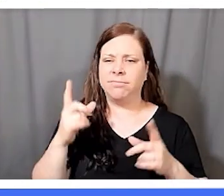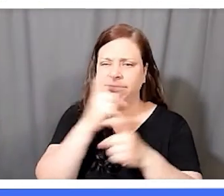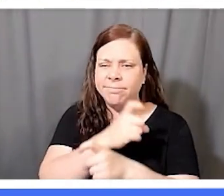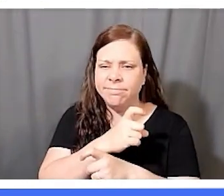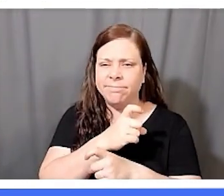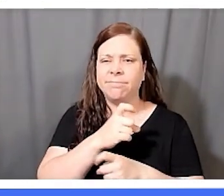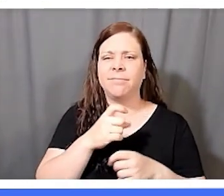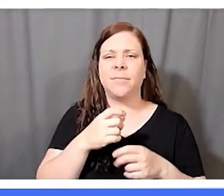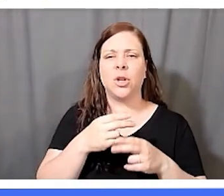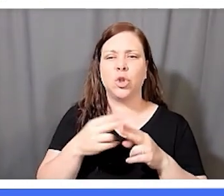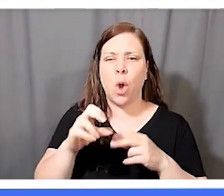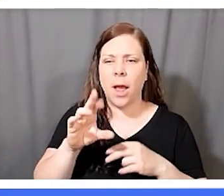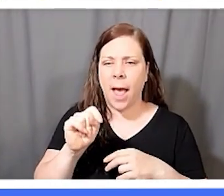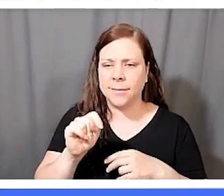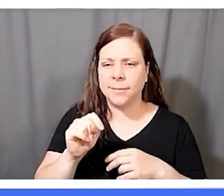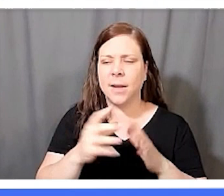copying and doing different